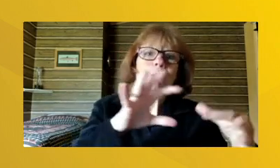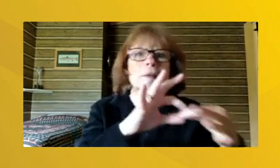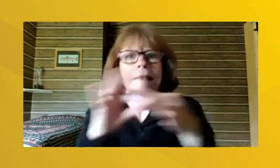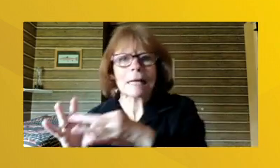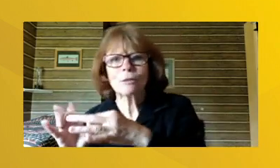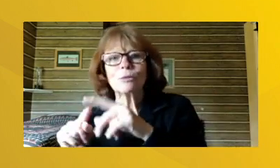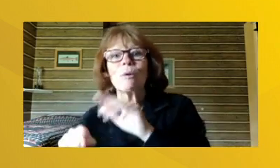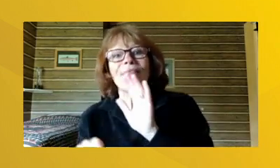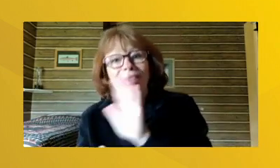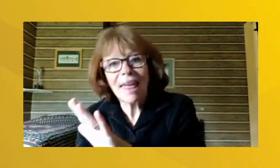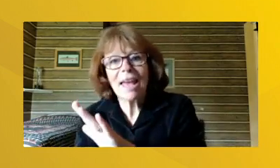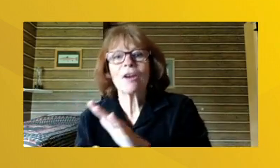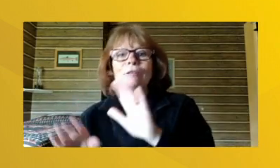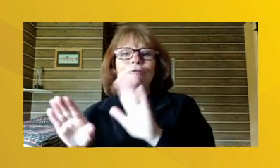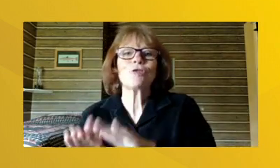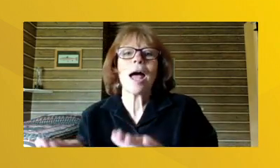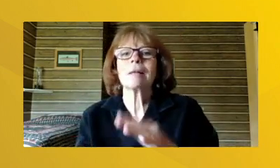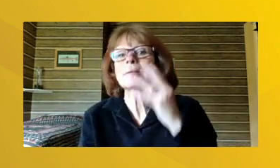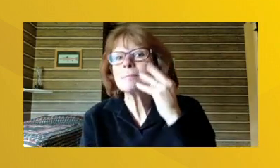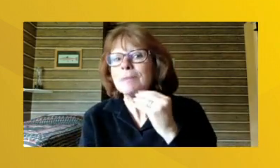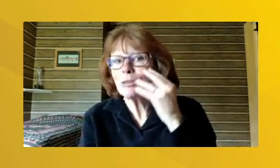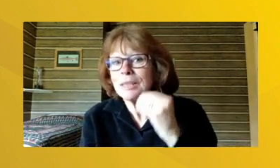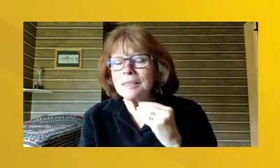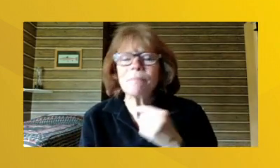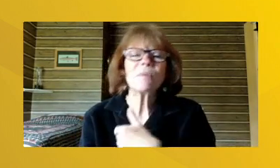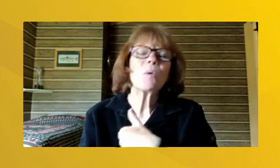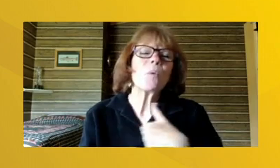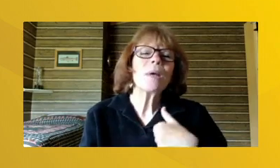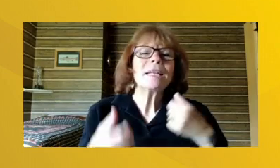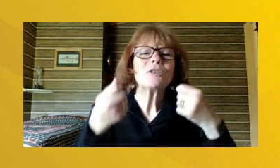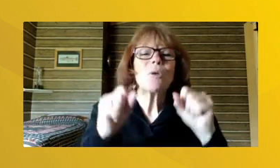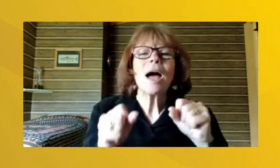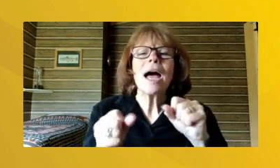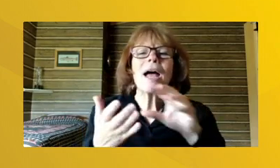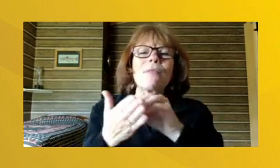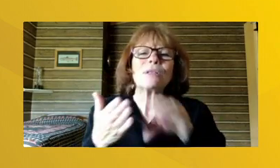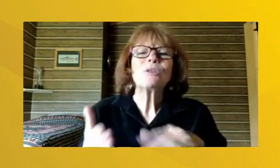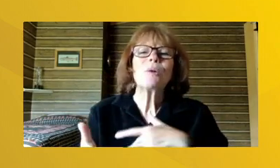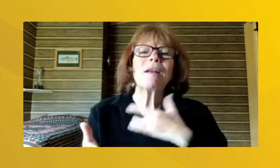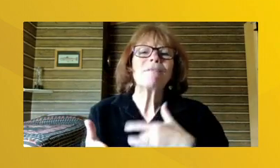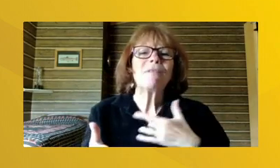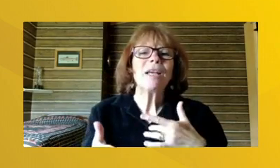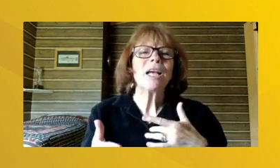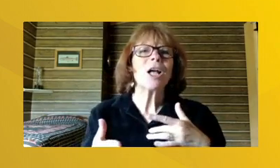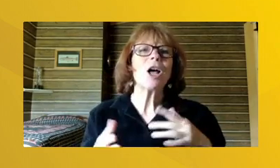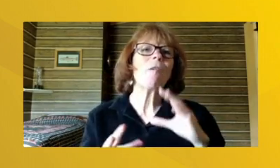So we try to really work on centering the child and making the content relevant to drive